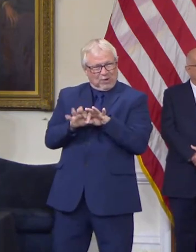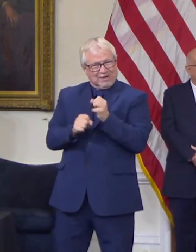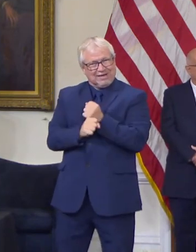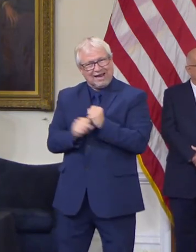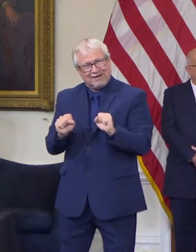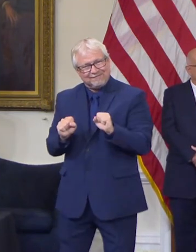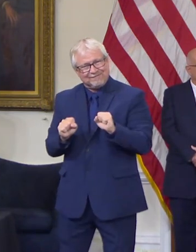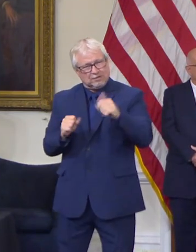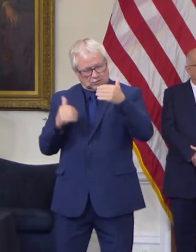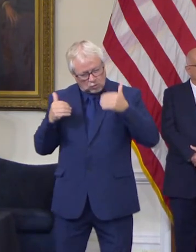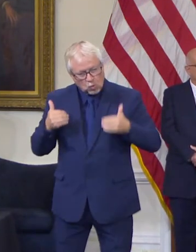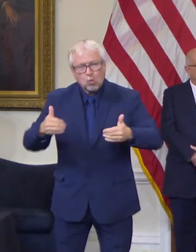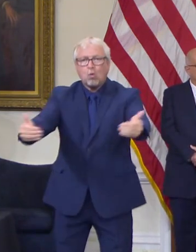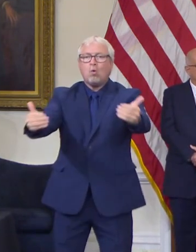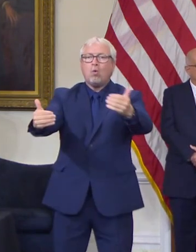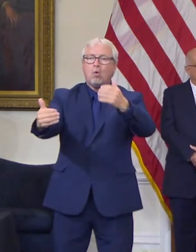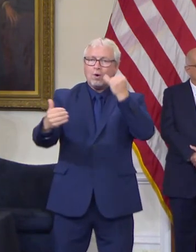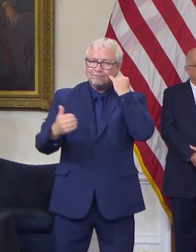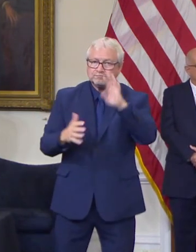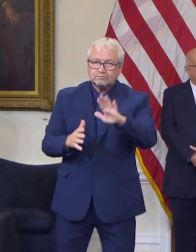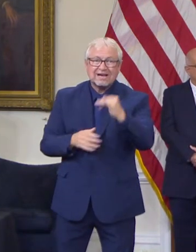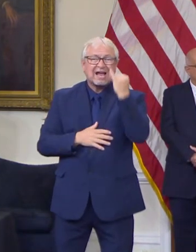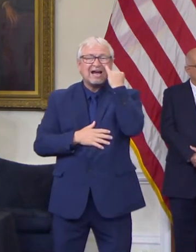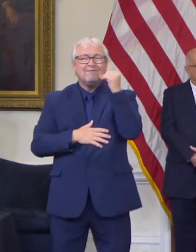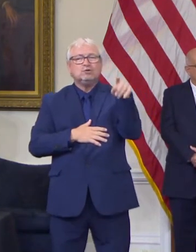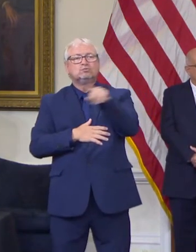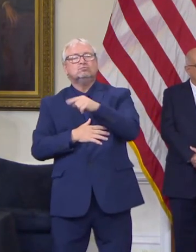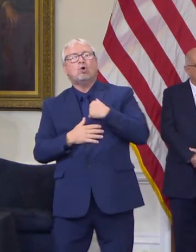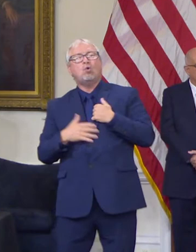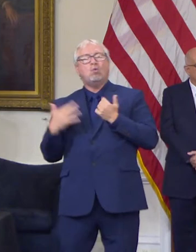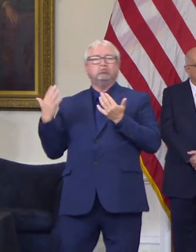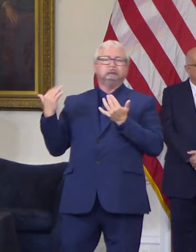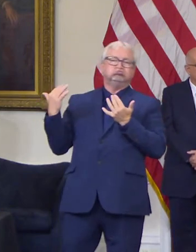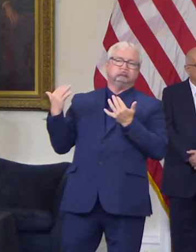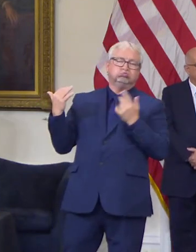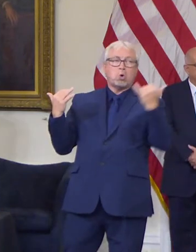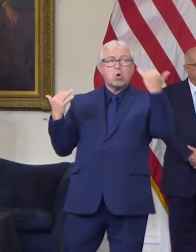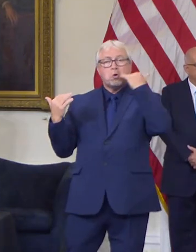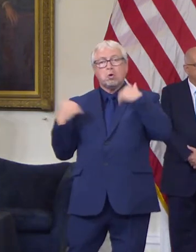booster shots. There is no need to wait to hear from us, however.